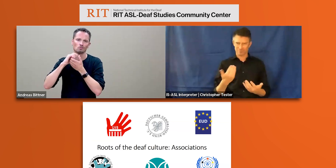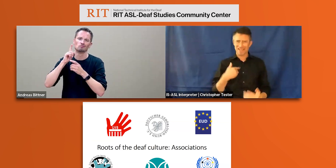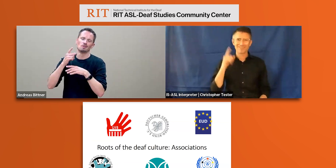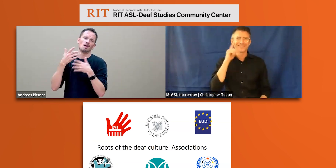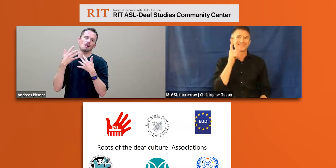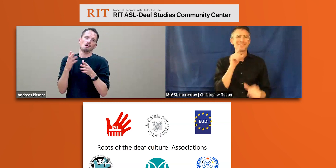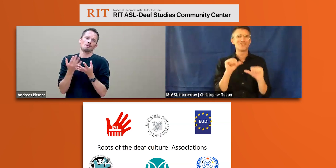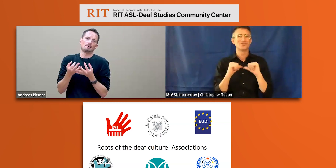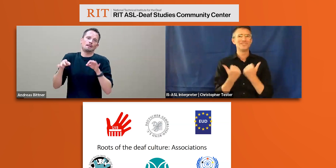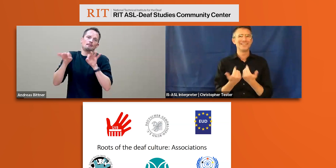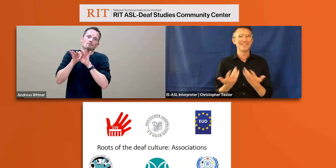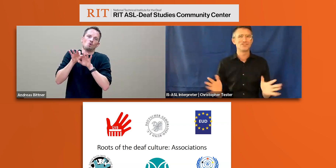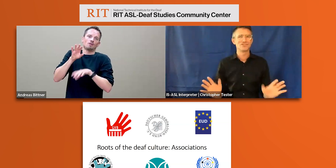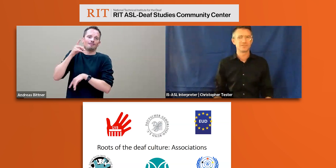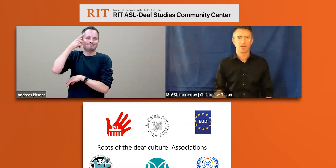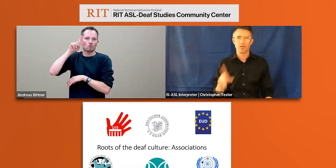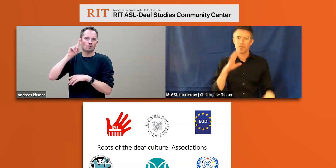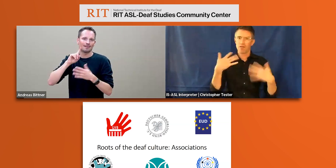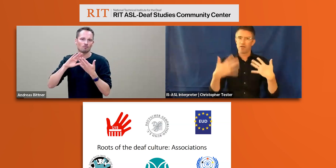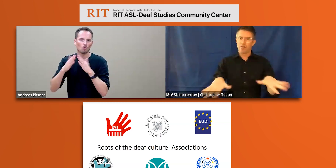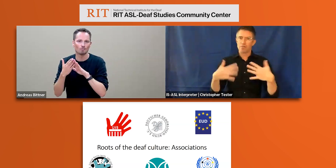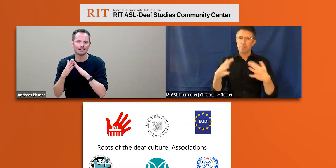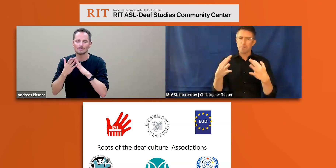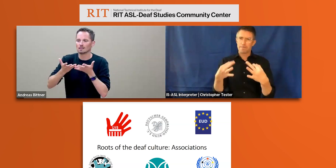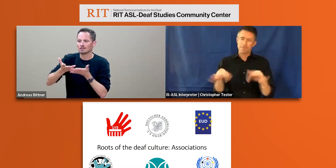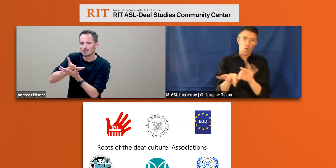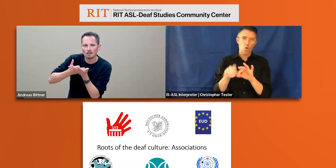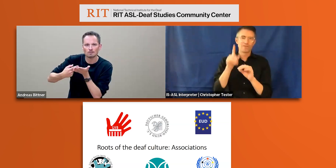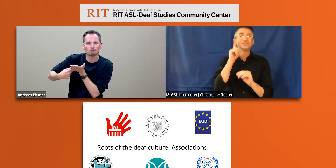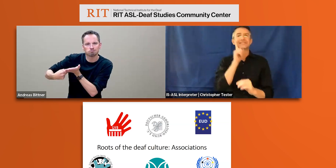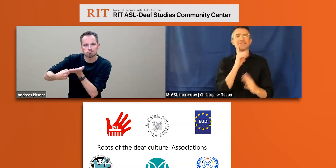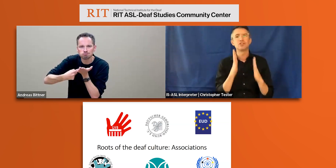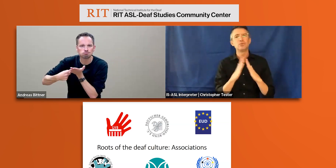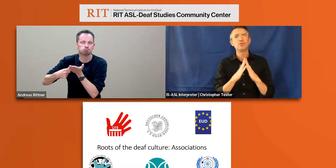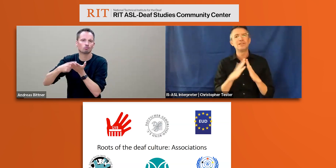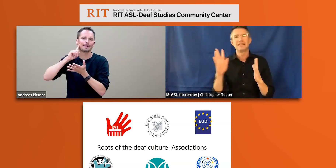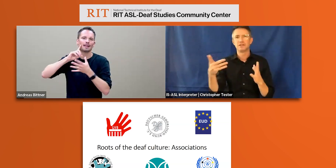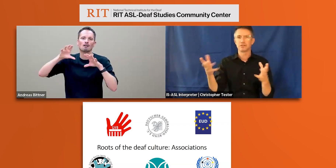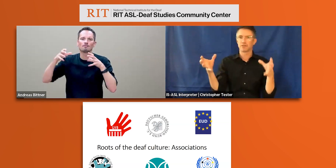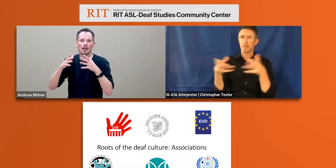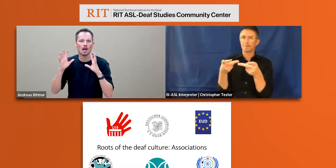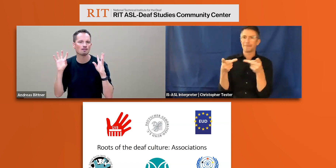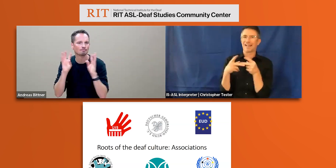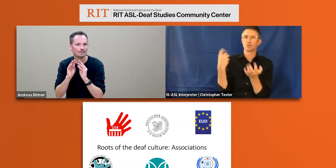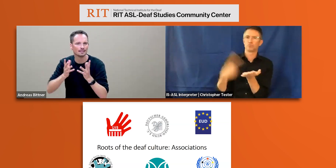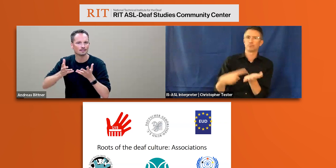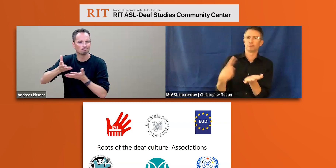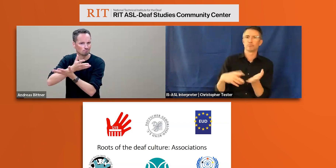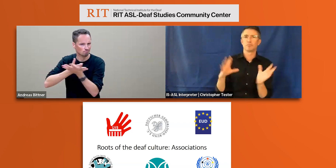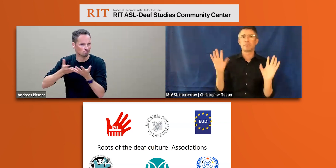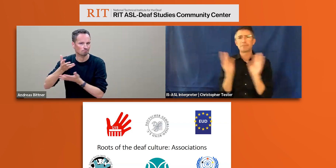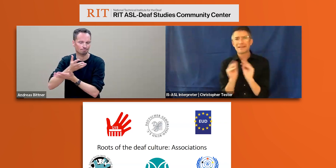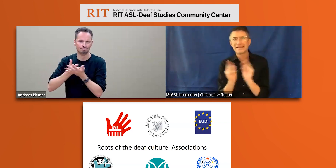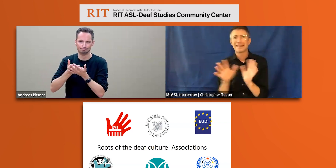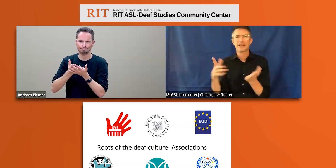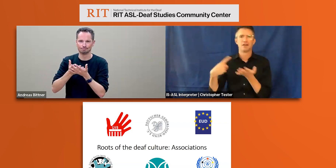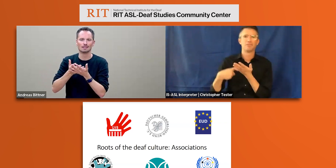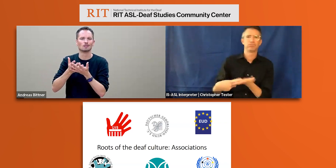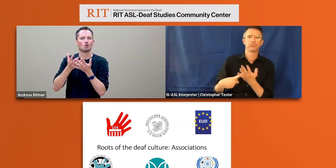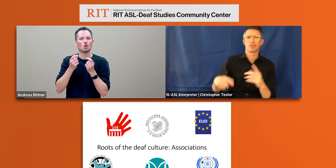And this is common in Germany as it is all over the world. And these are especially important for the Deaf community.